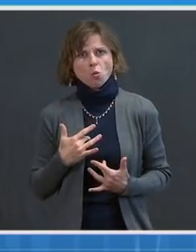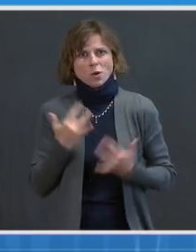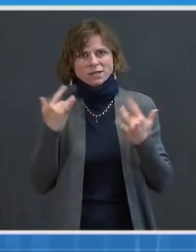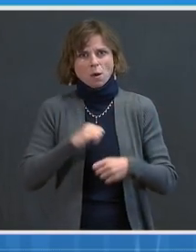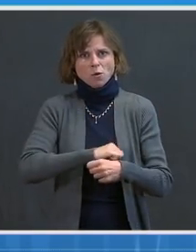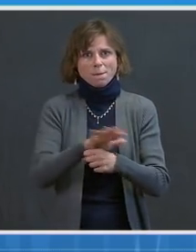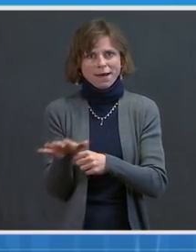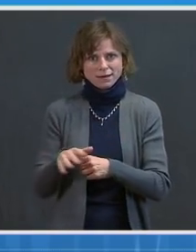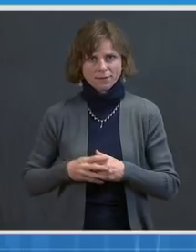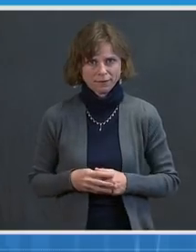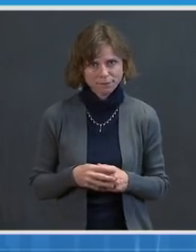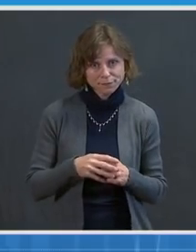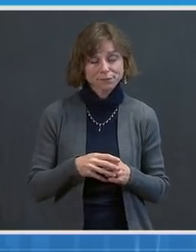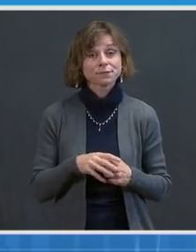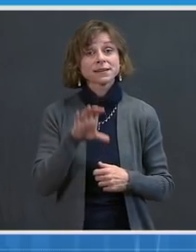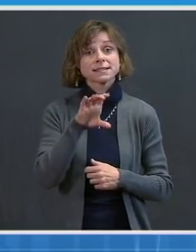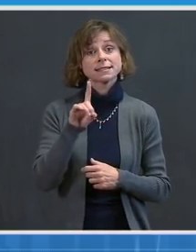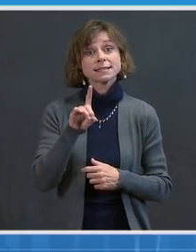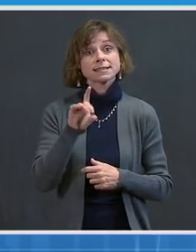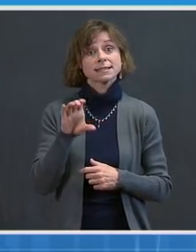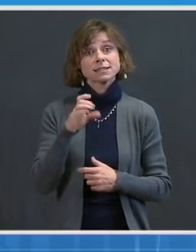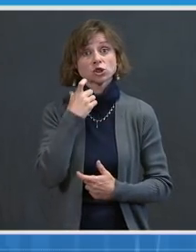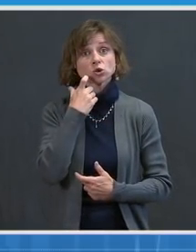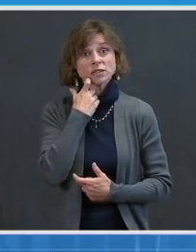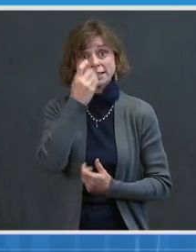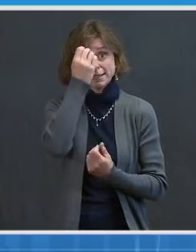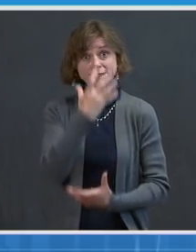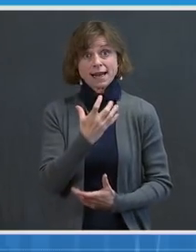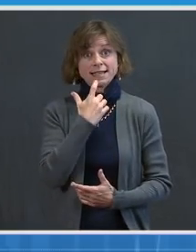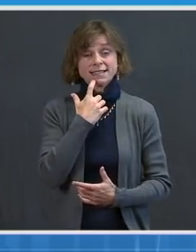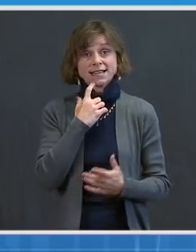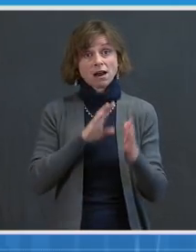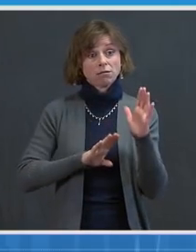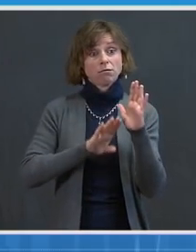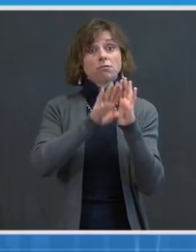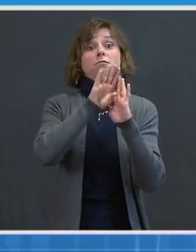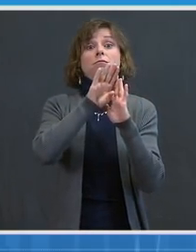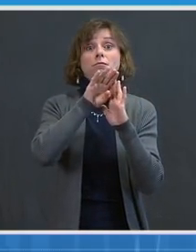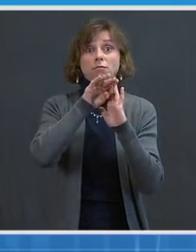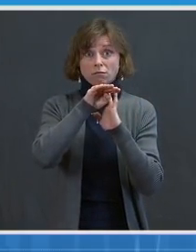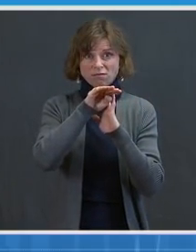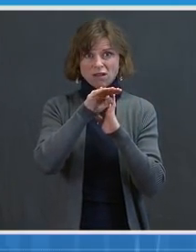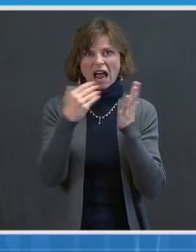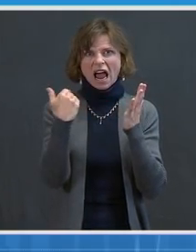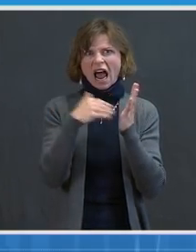CDC's most recent data indicate that the recent plateau of cases may be again starting to trend downward,